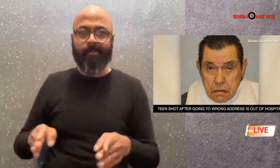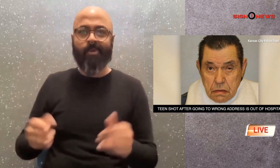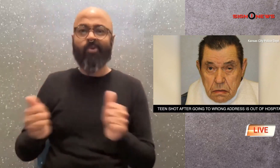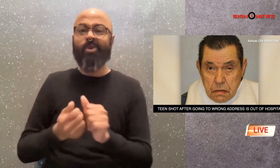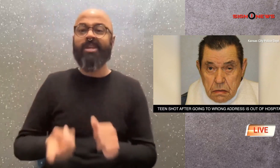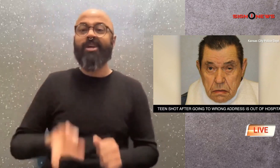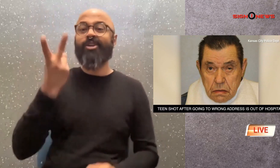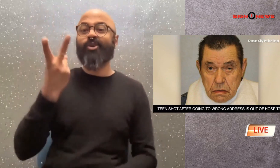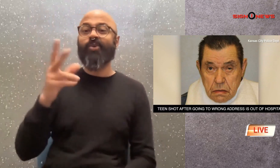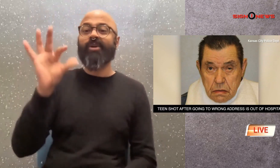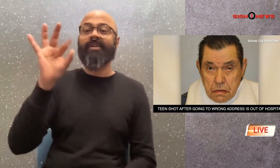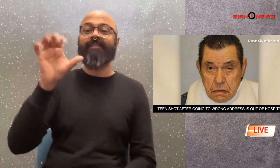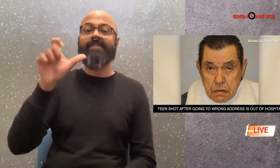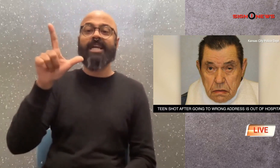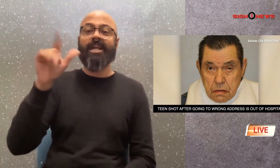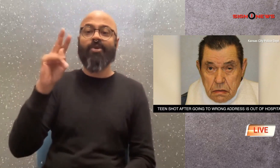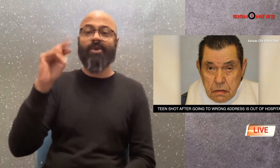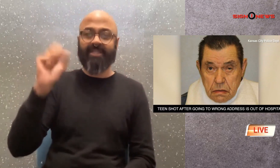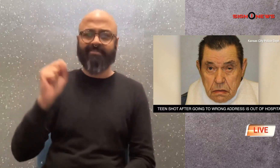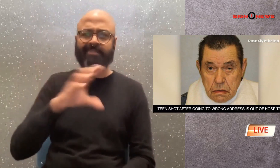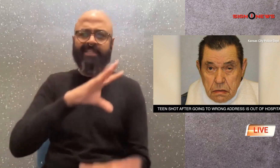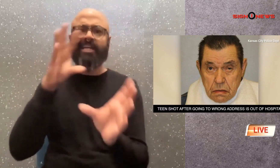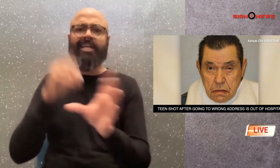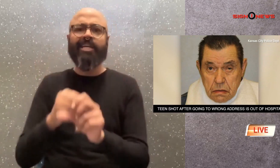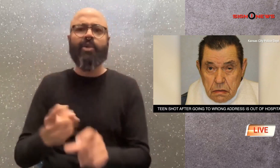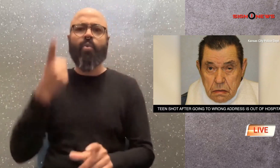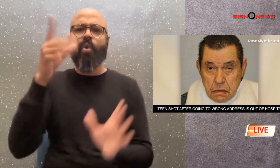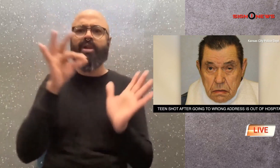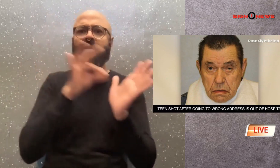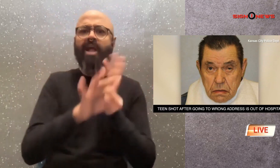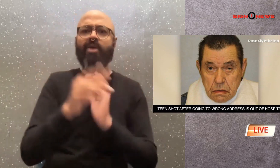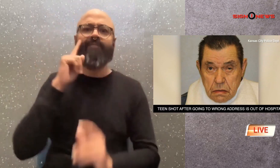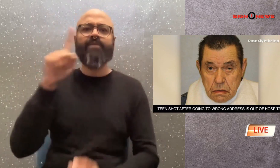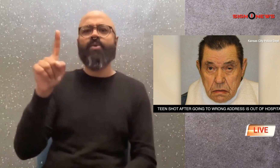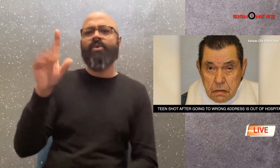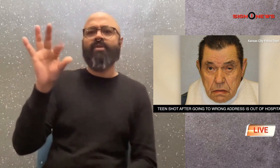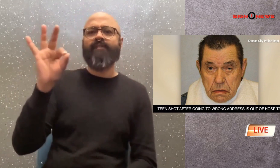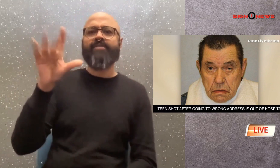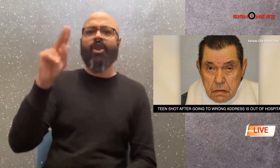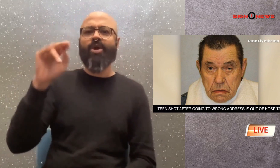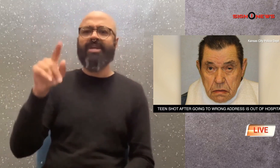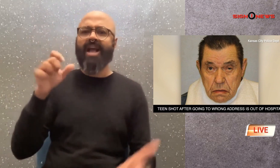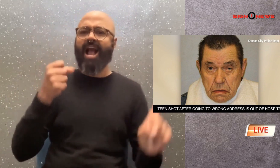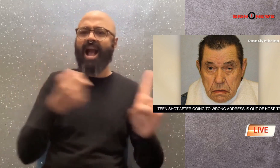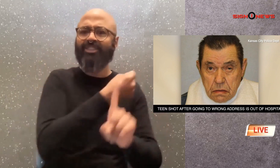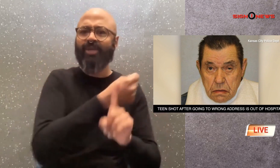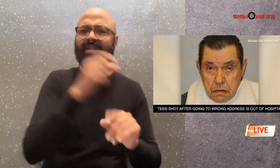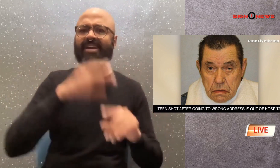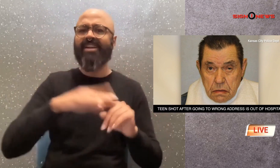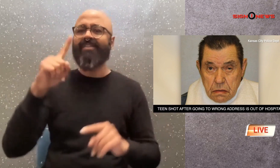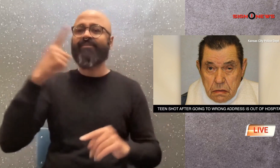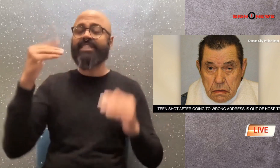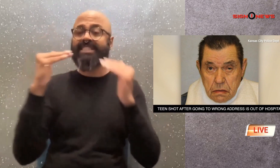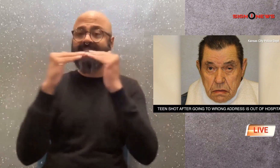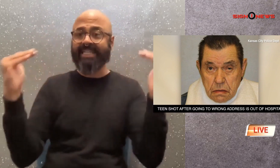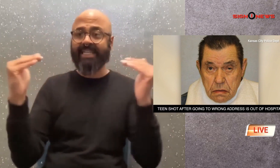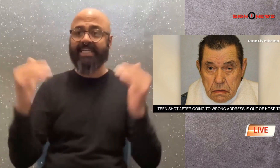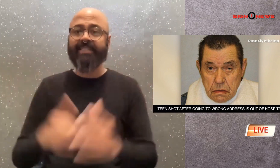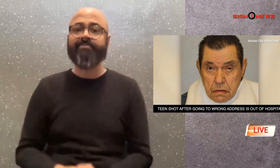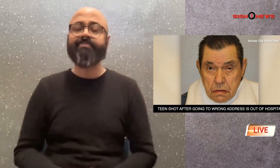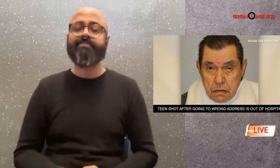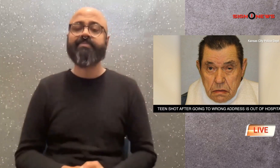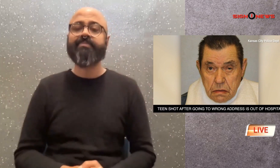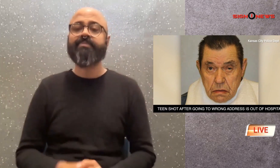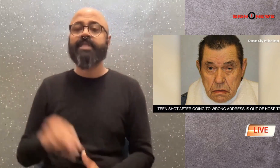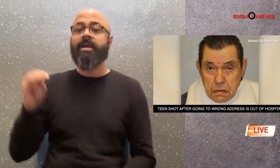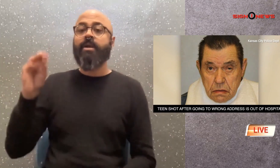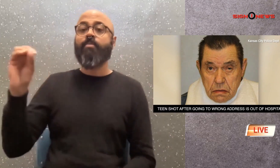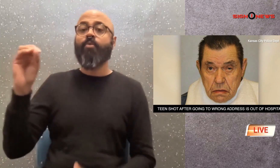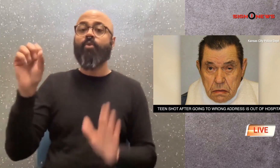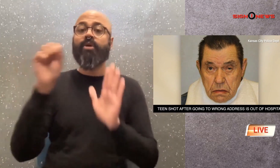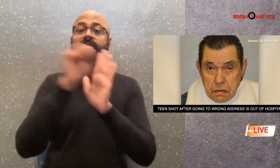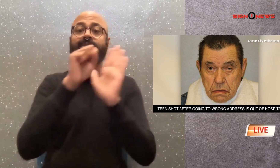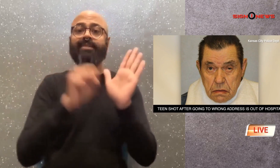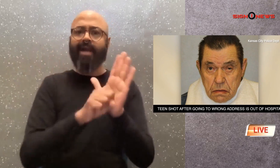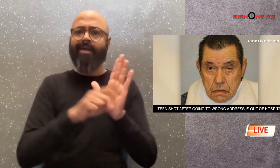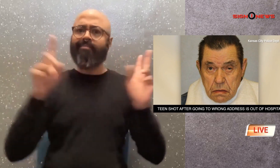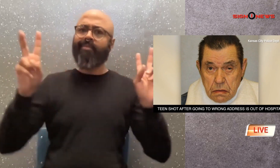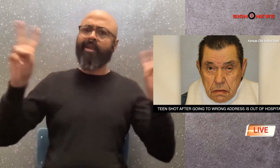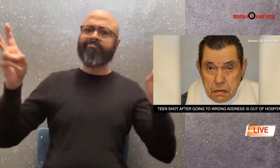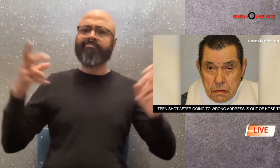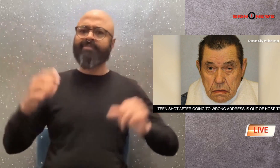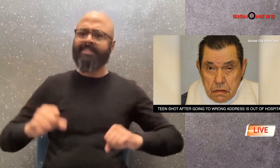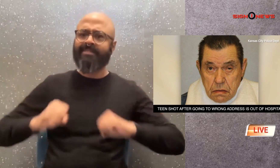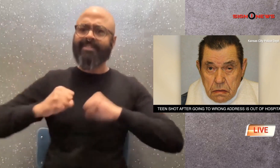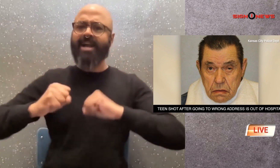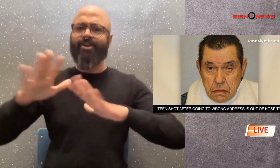with two felonies including one count of felony assault in the 1st degree Missouri is a state